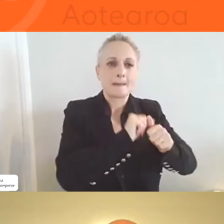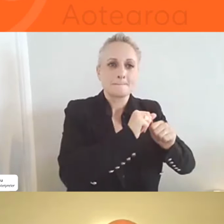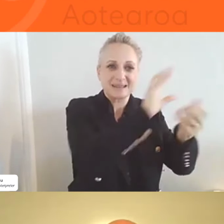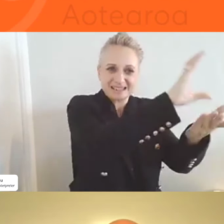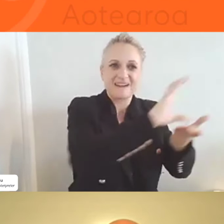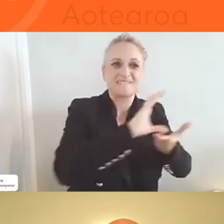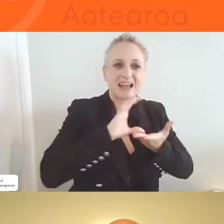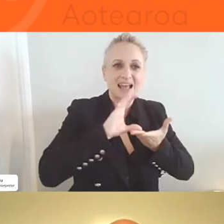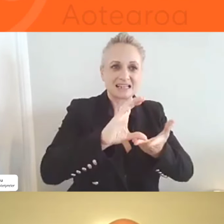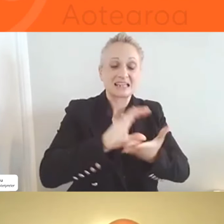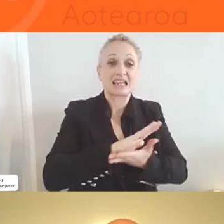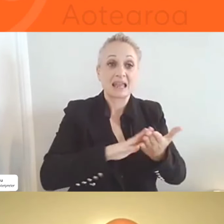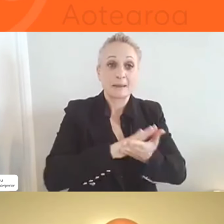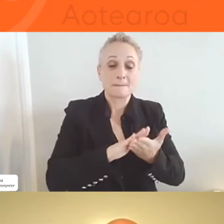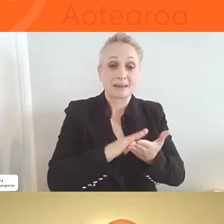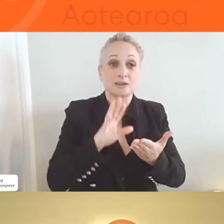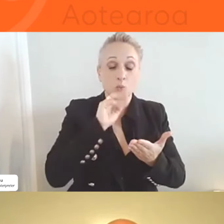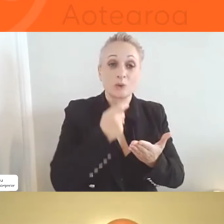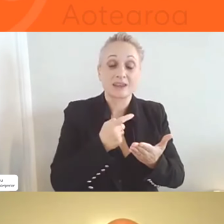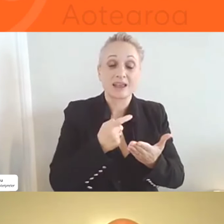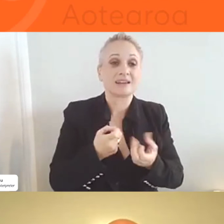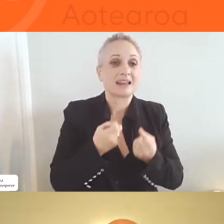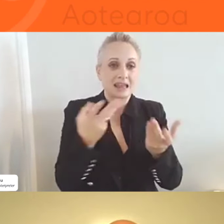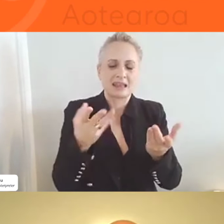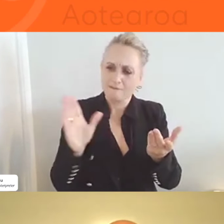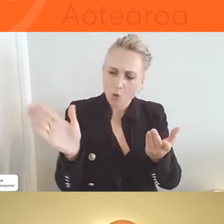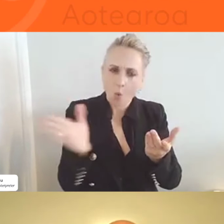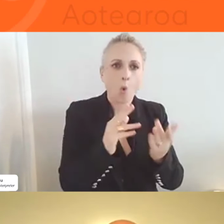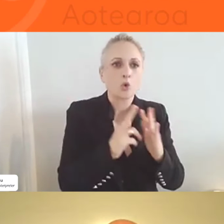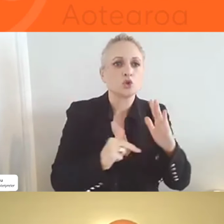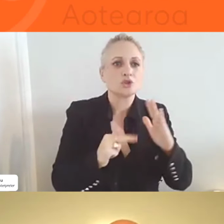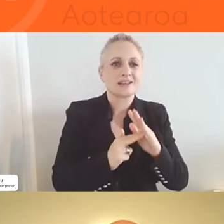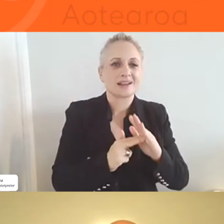house all New Zealanders, and that includes accessibility. Absolutely